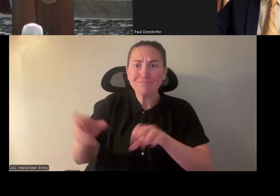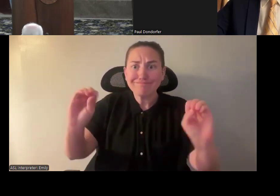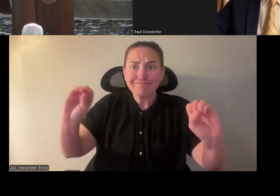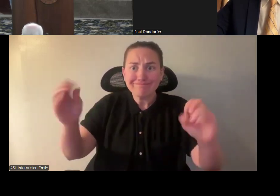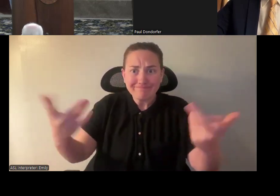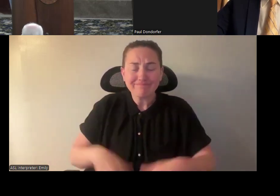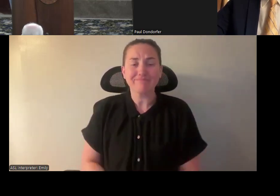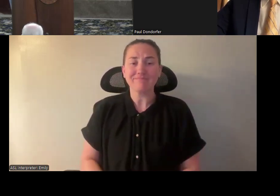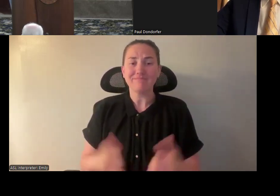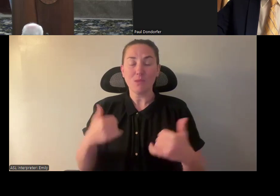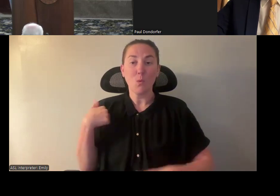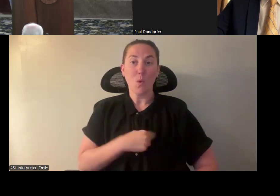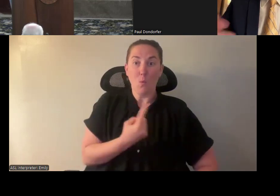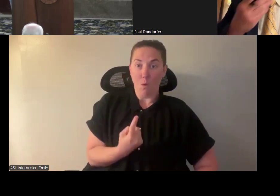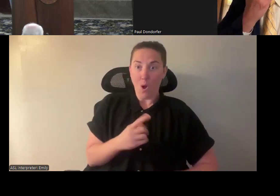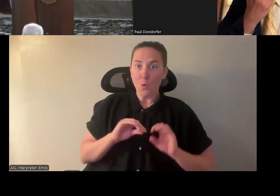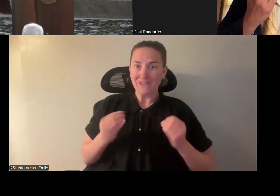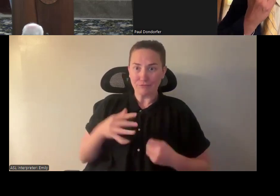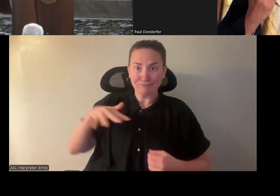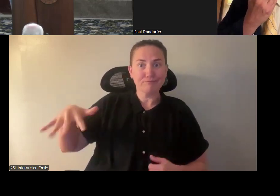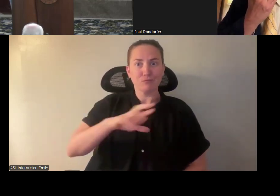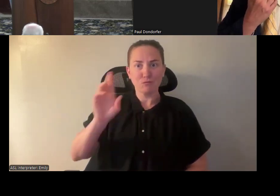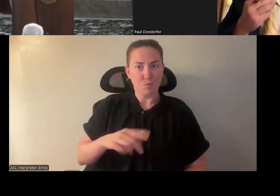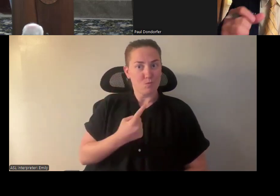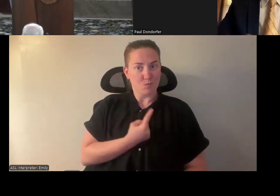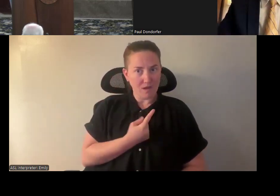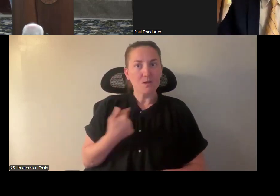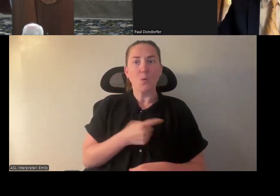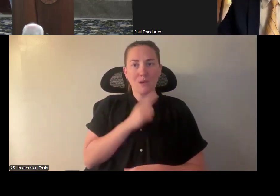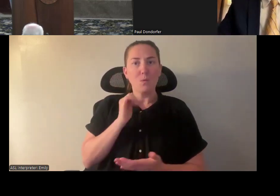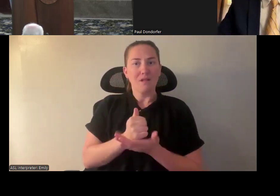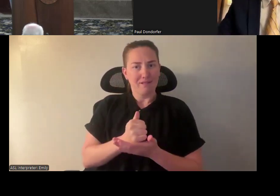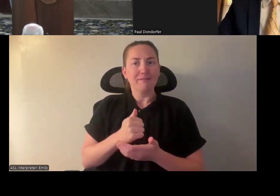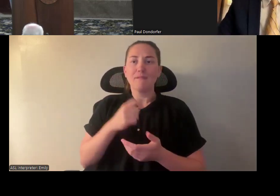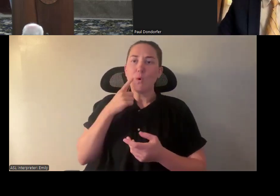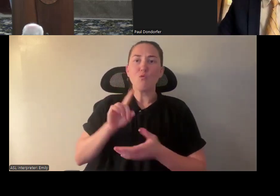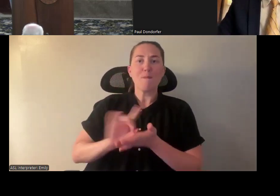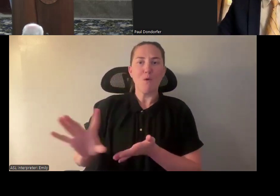the only organization in the Rochester area that provides removal defense and there is no nonprofit